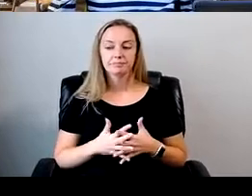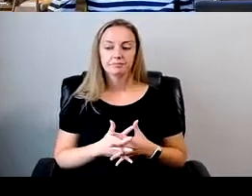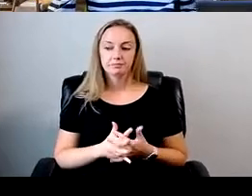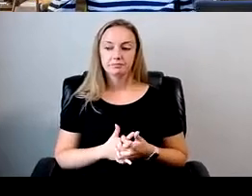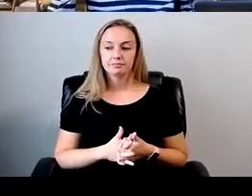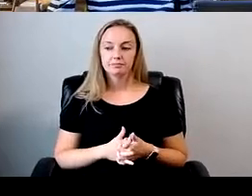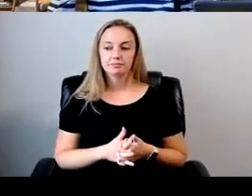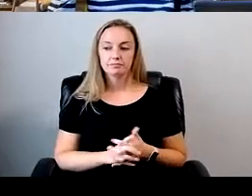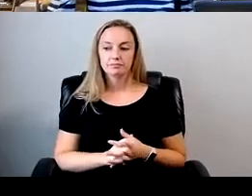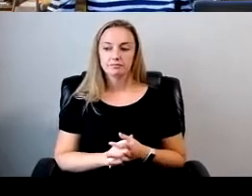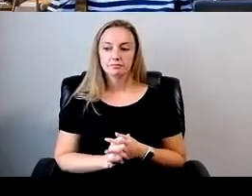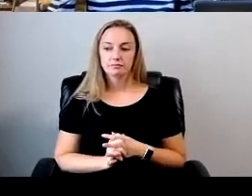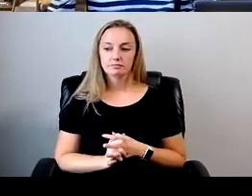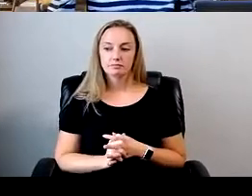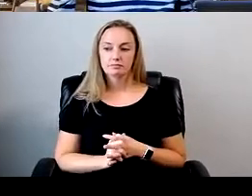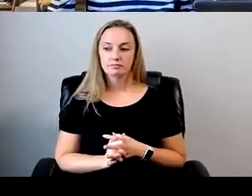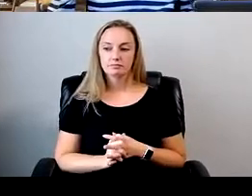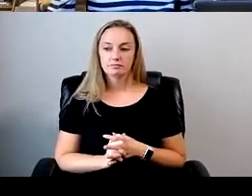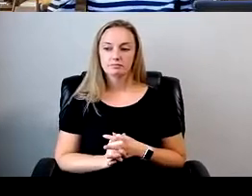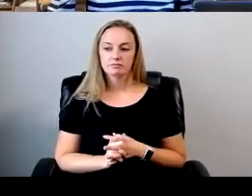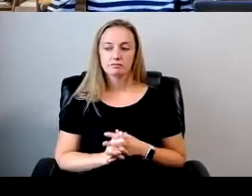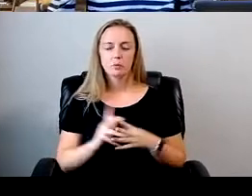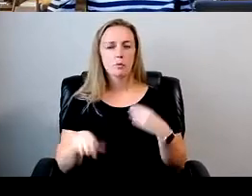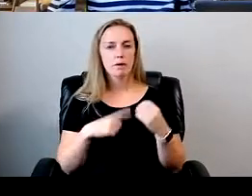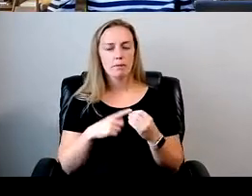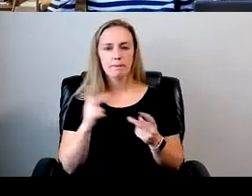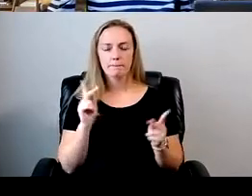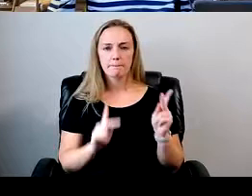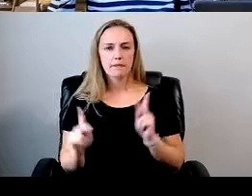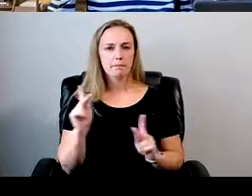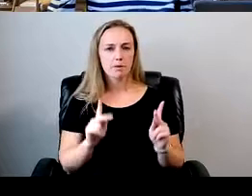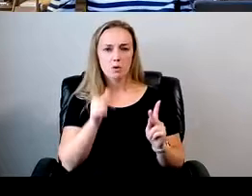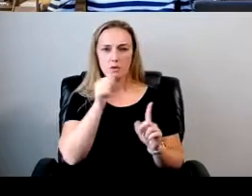[Kirsten] Let's see, what about people who are not language oriented?